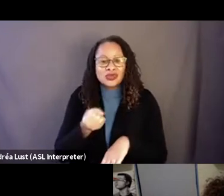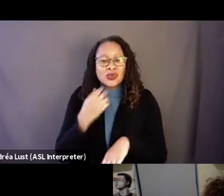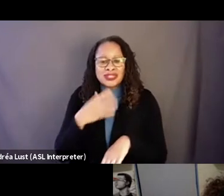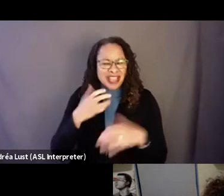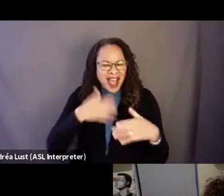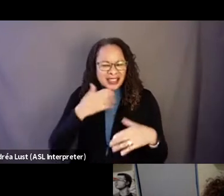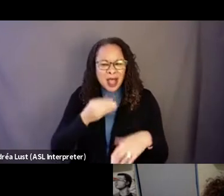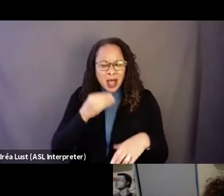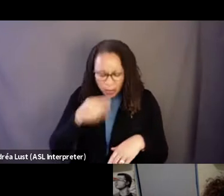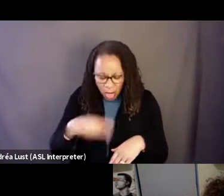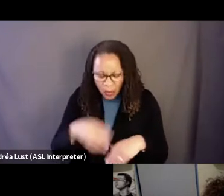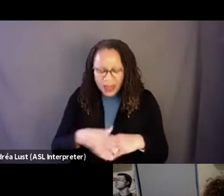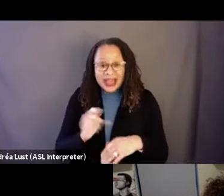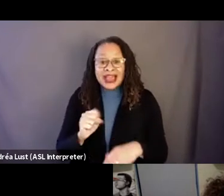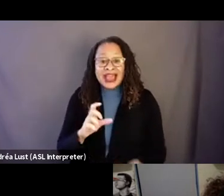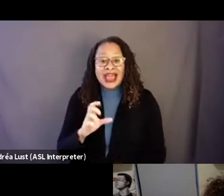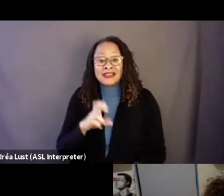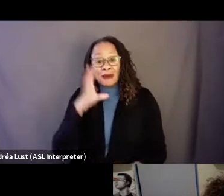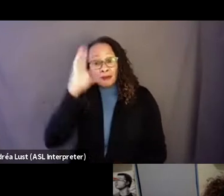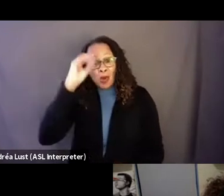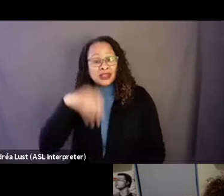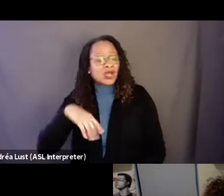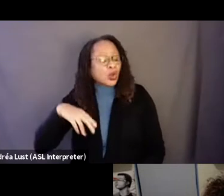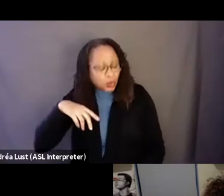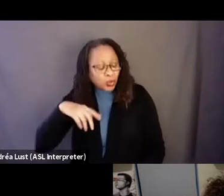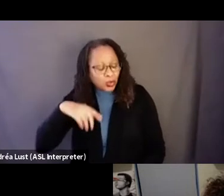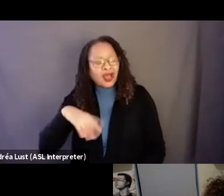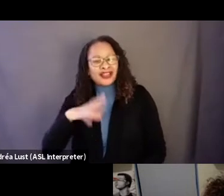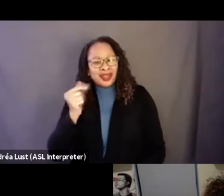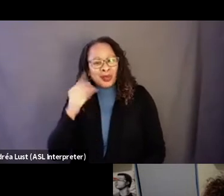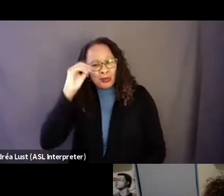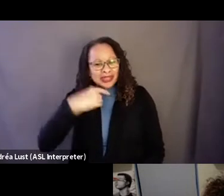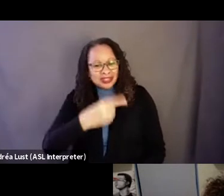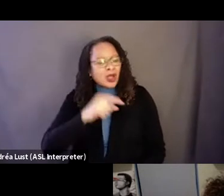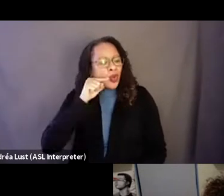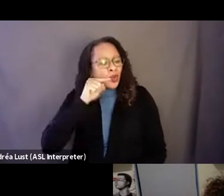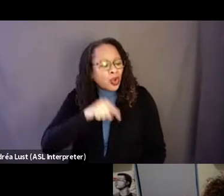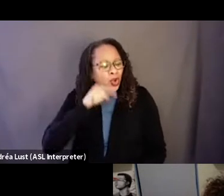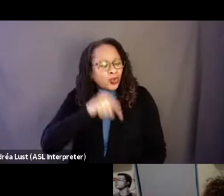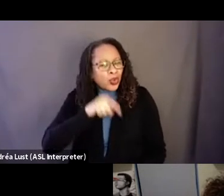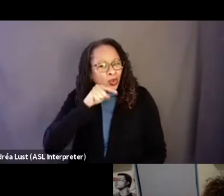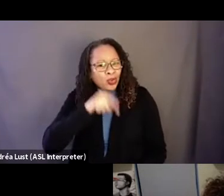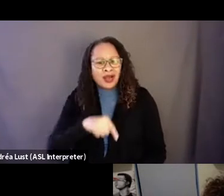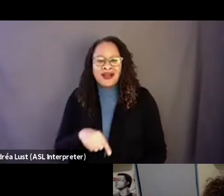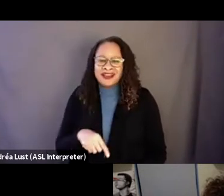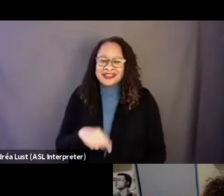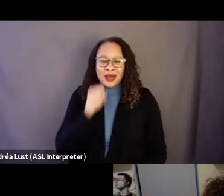And he does it, he does the gesture. He's telling her, and he's just learning how to talk.